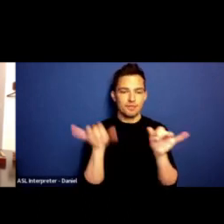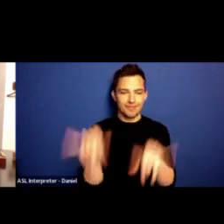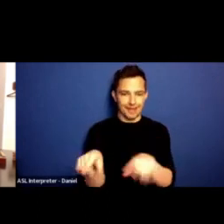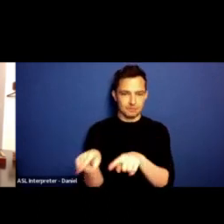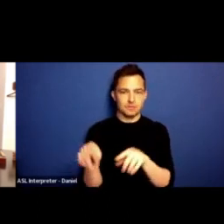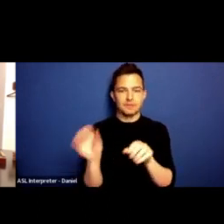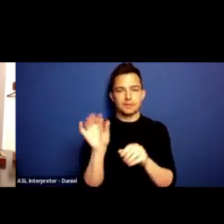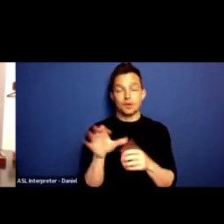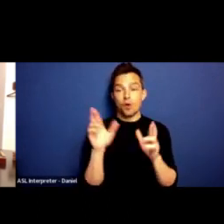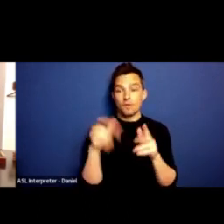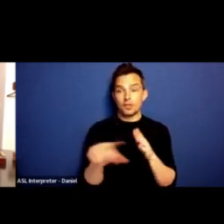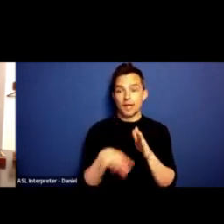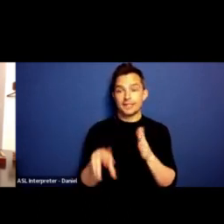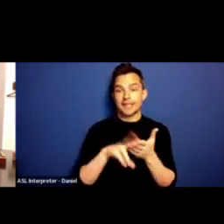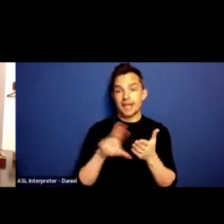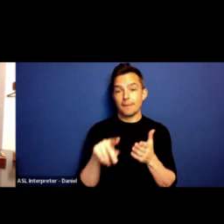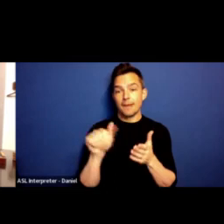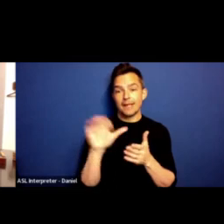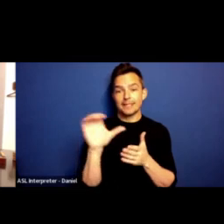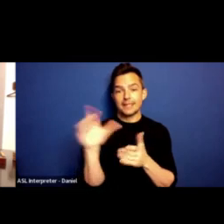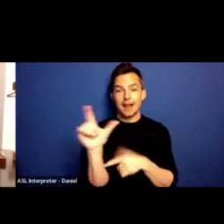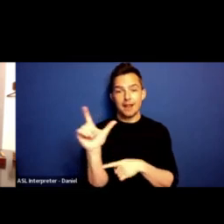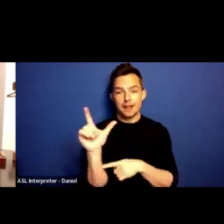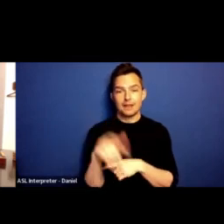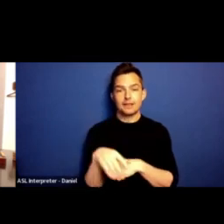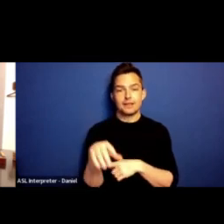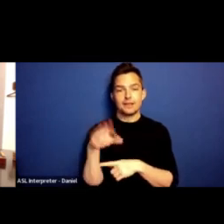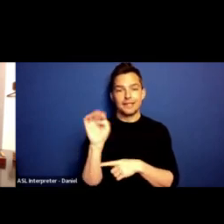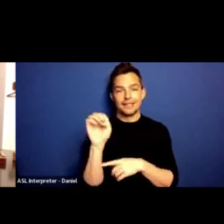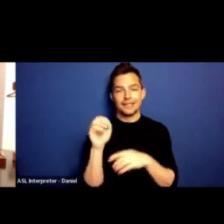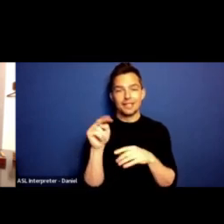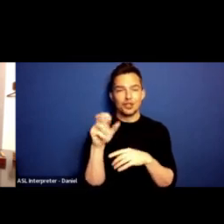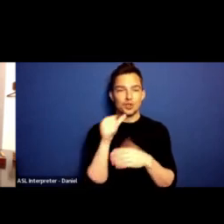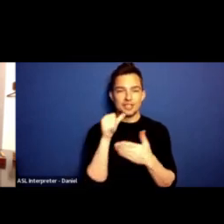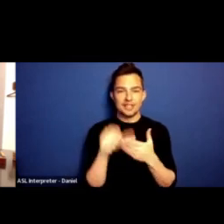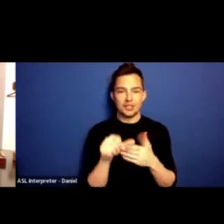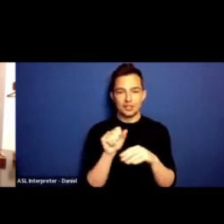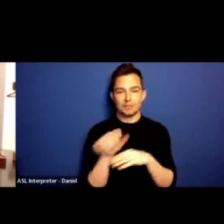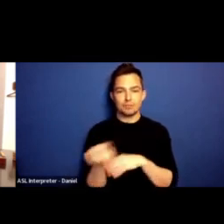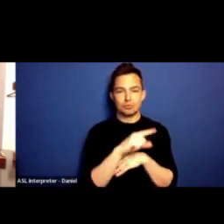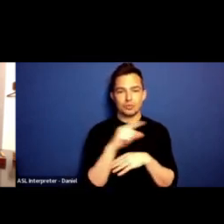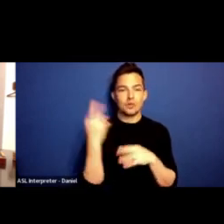sign up for the ACL, e newsletter because we have information there and